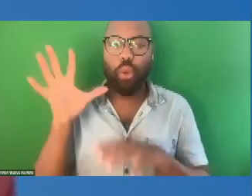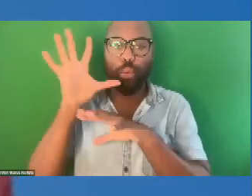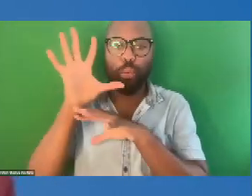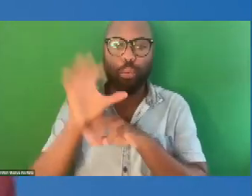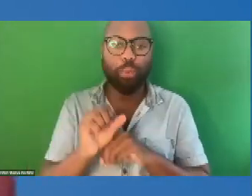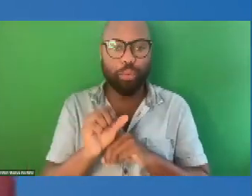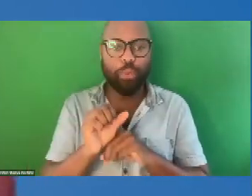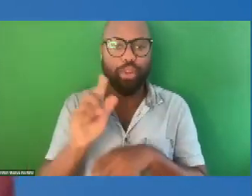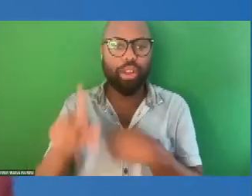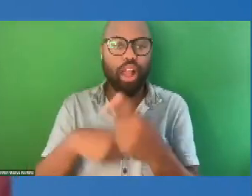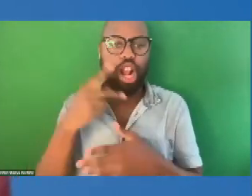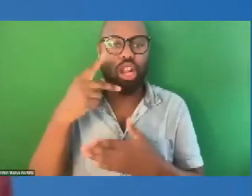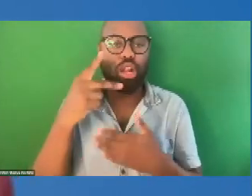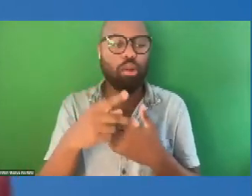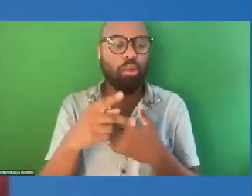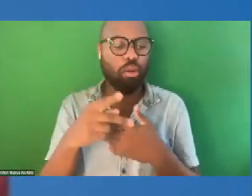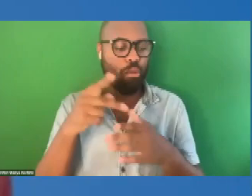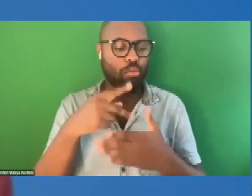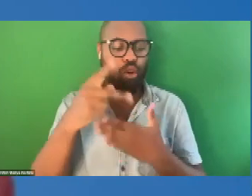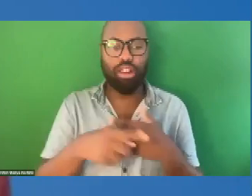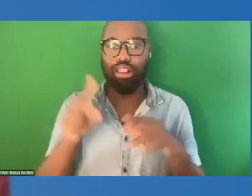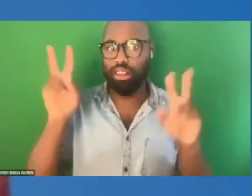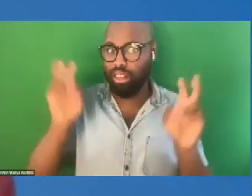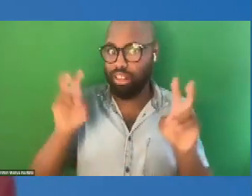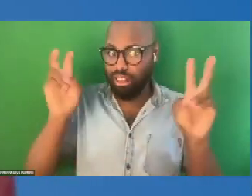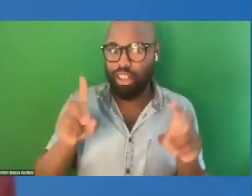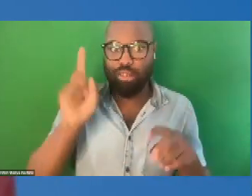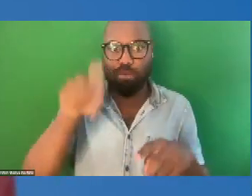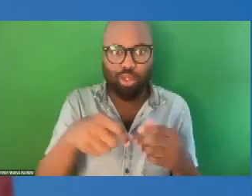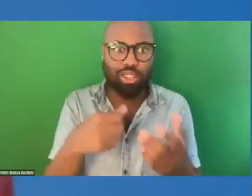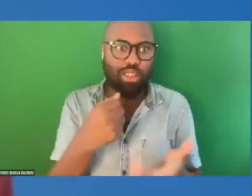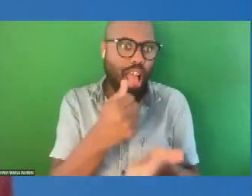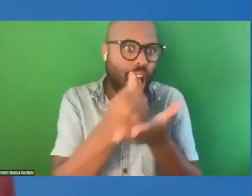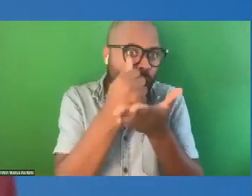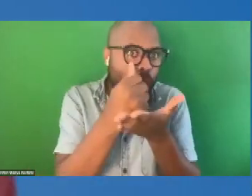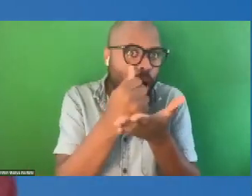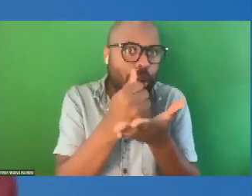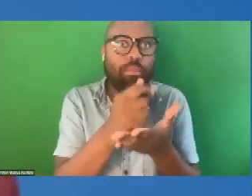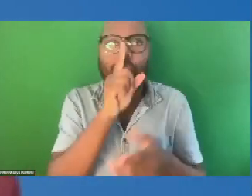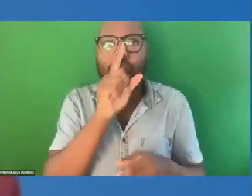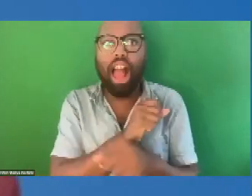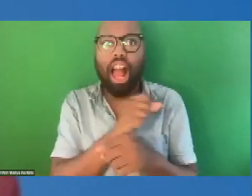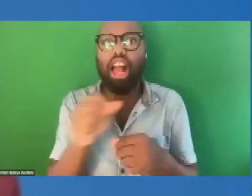supposed to help them, actually punishing them. I think this is a huge barrier